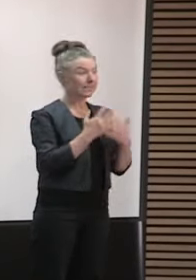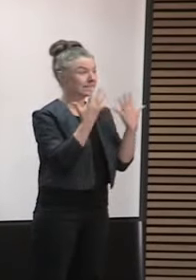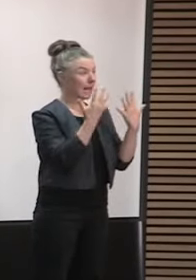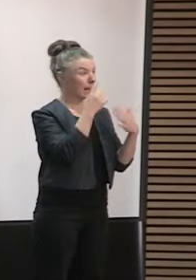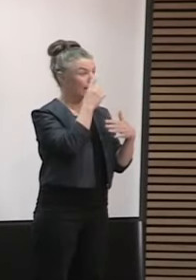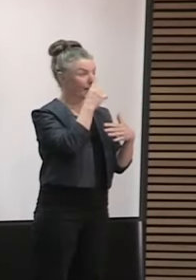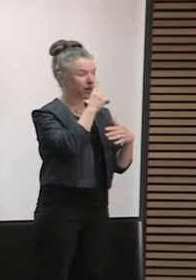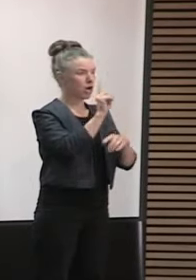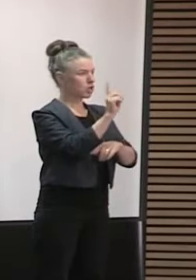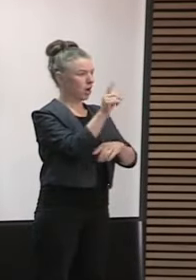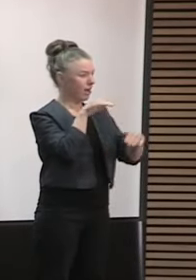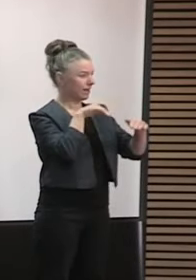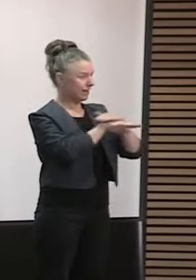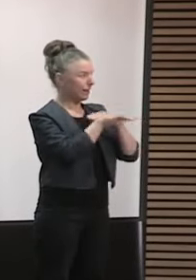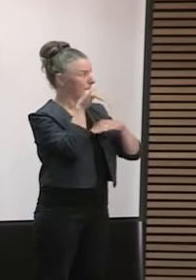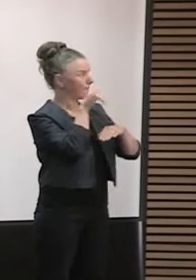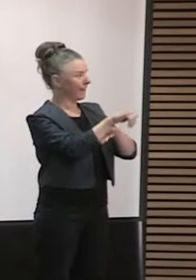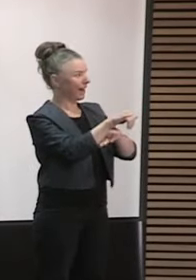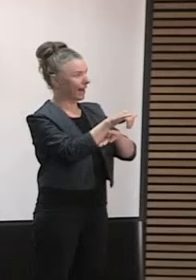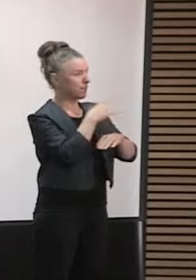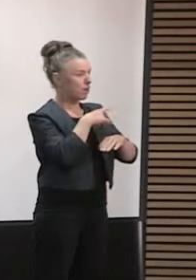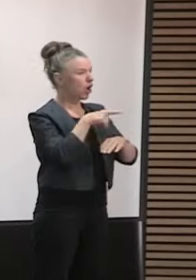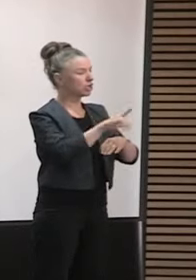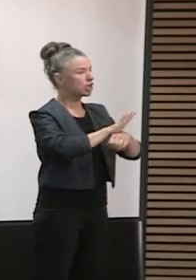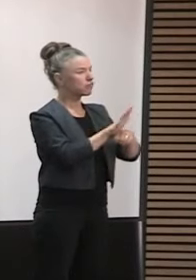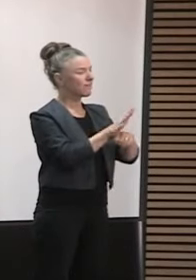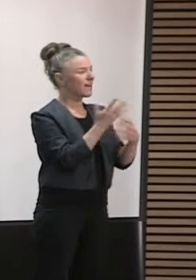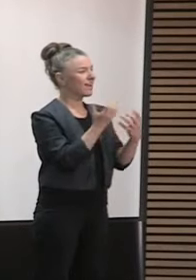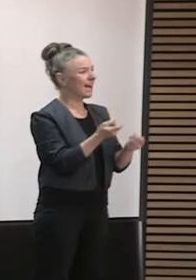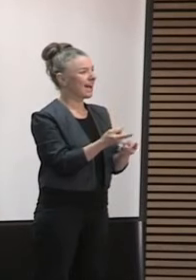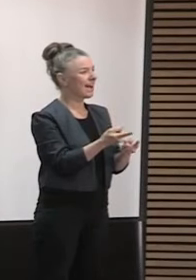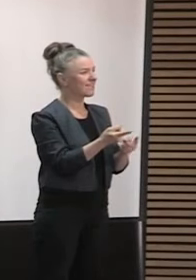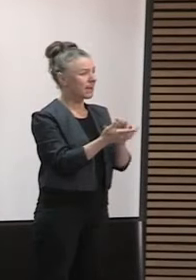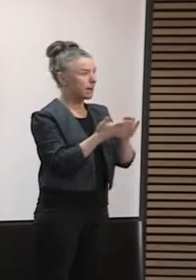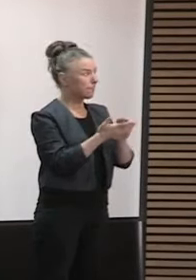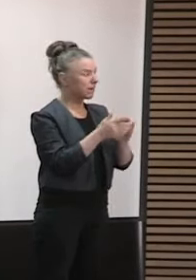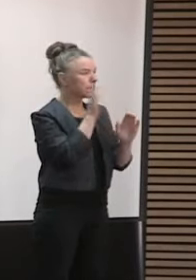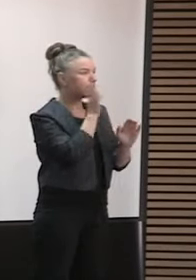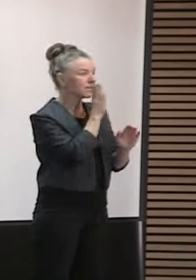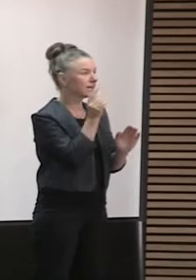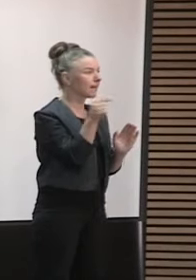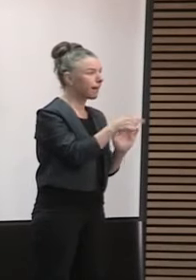Will there be significant changes to the rules? There will be some changes. I can't tell